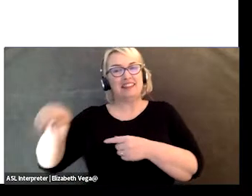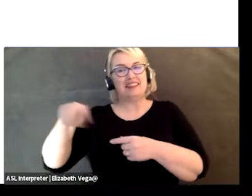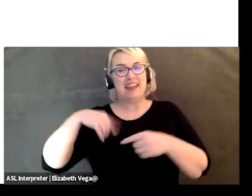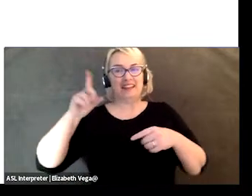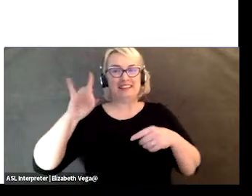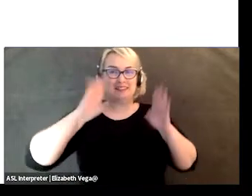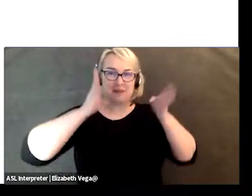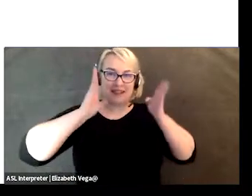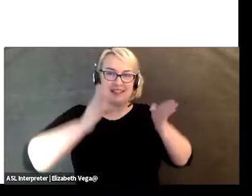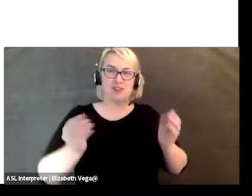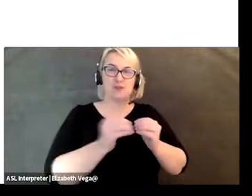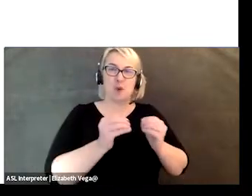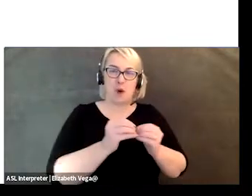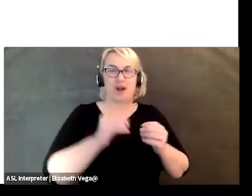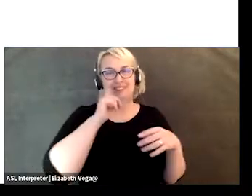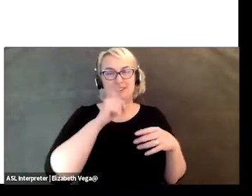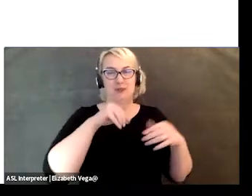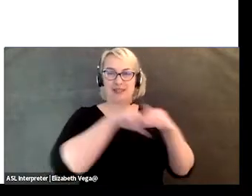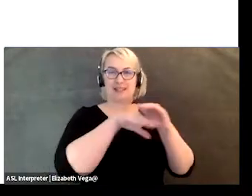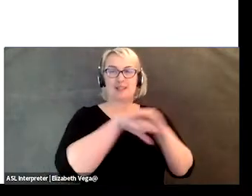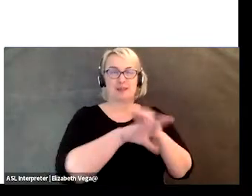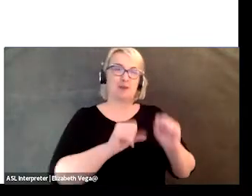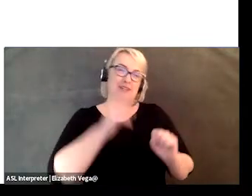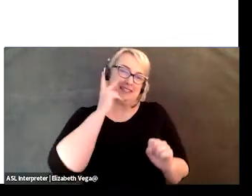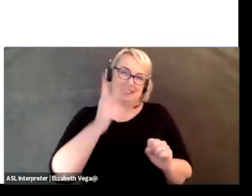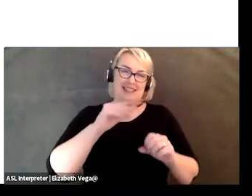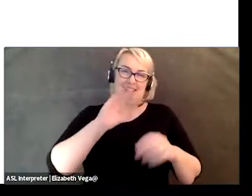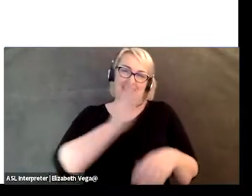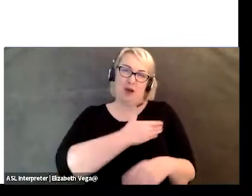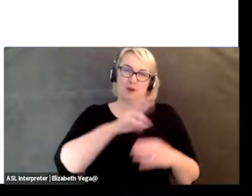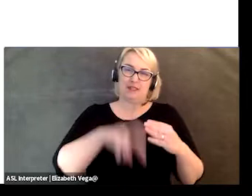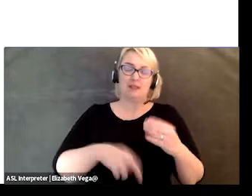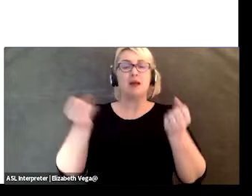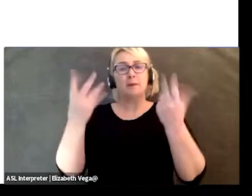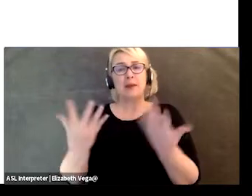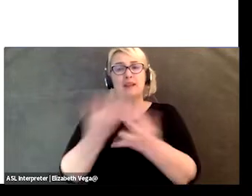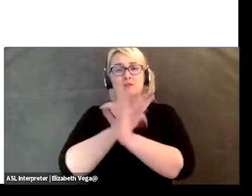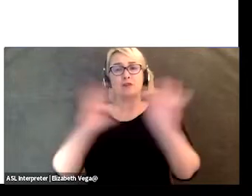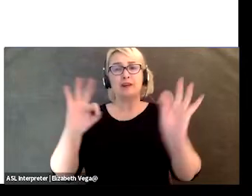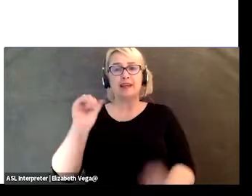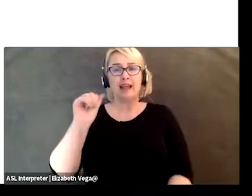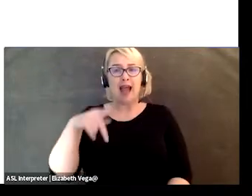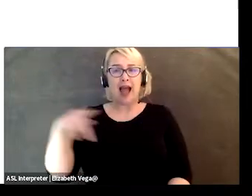and it really showed in the results. A lot of the free apps were just kind of very small companies